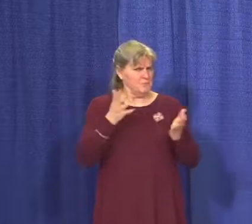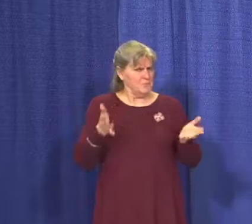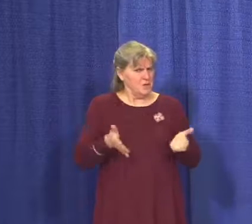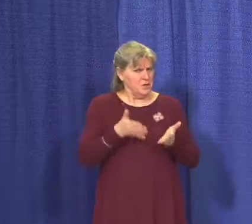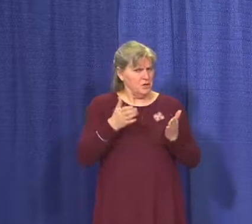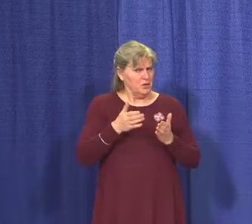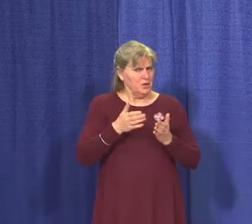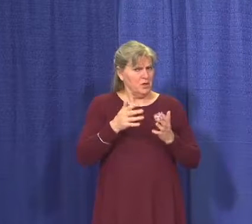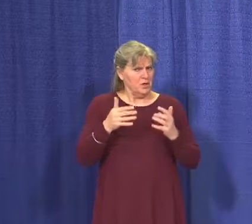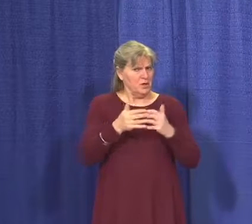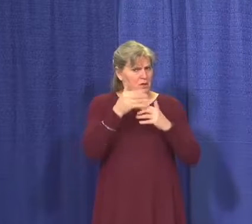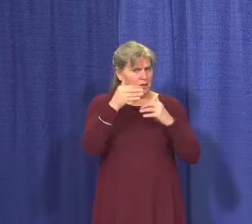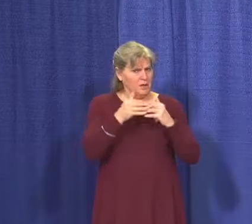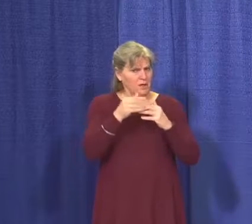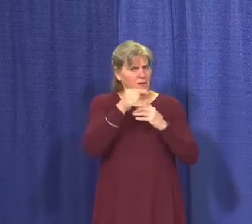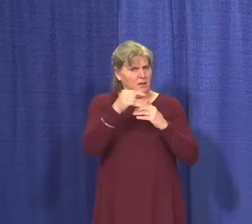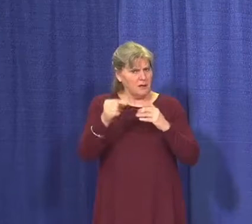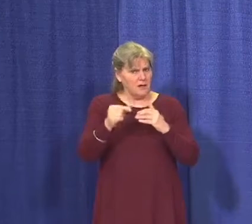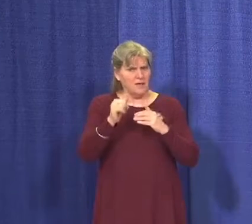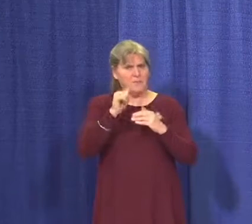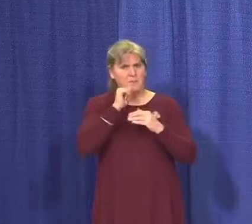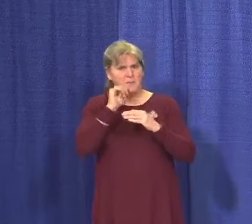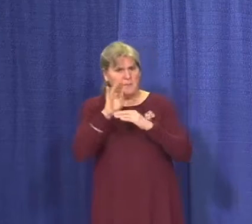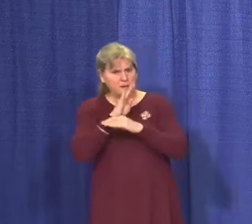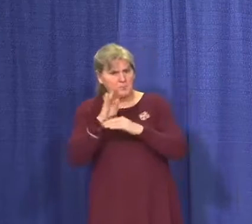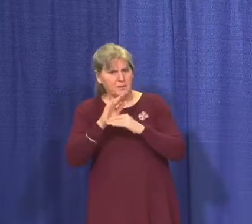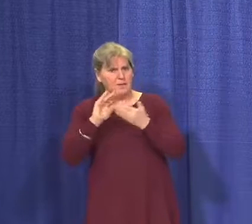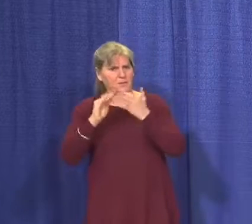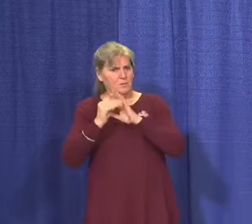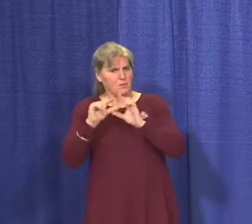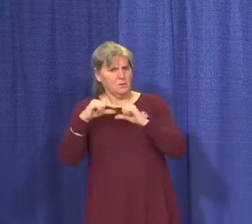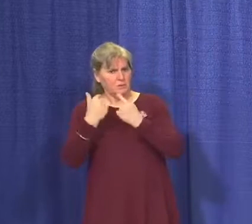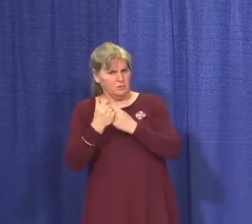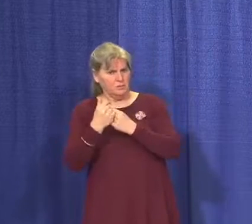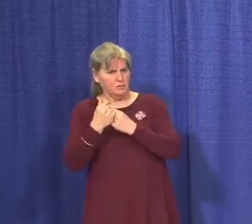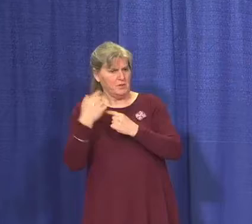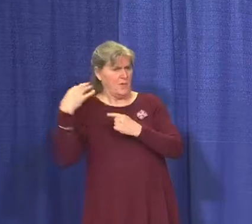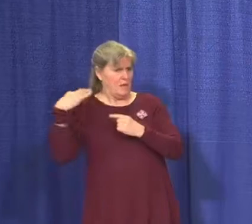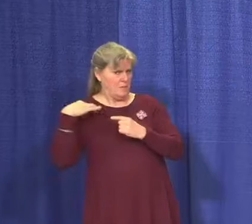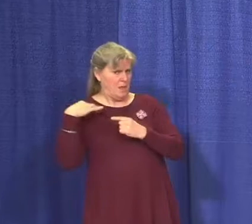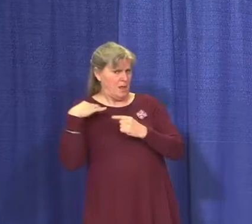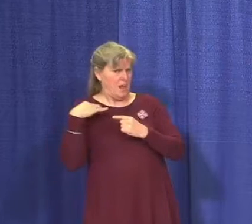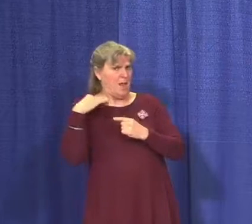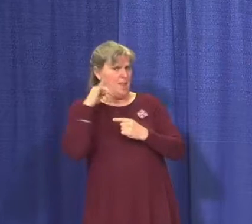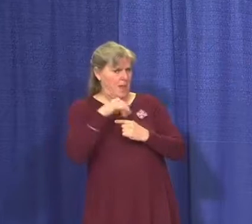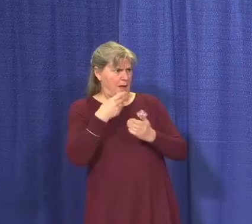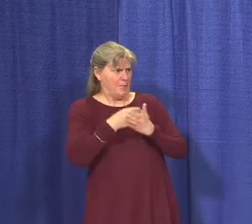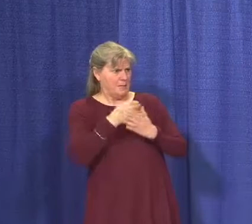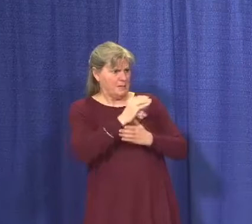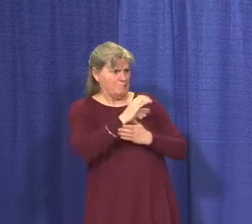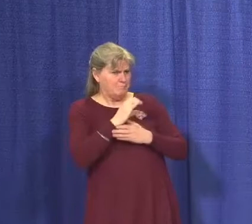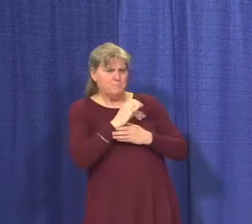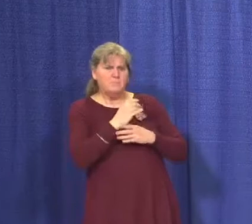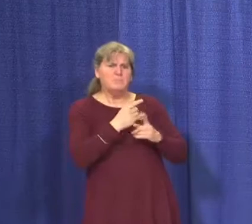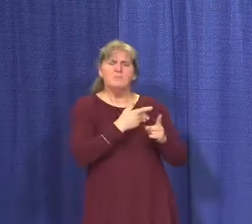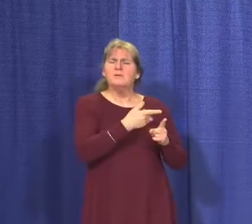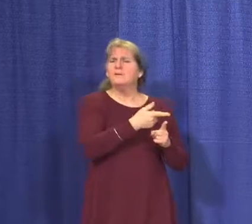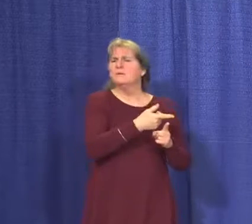Nations government, private-sector community groups to pursue access to these funds.